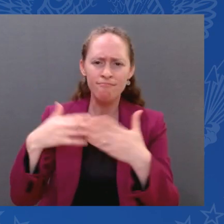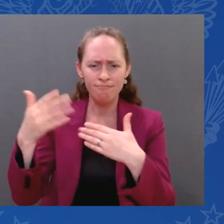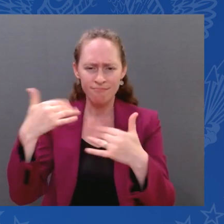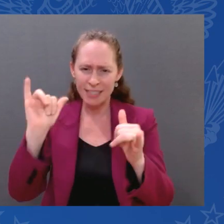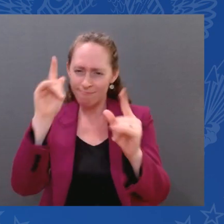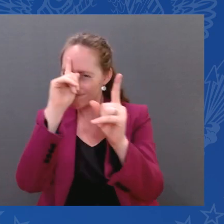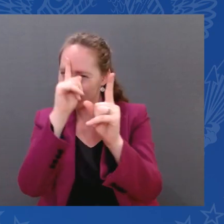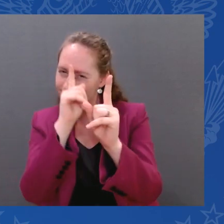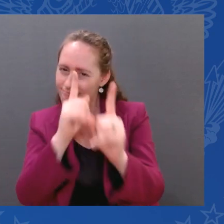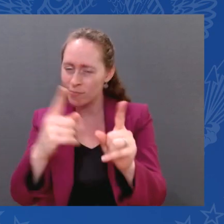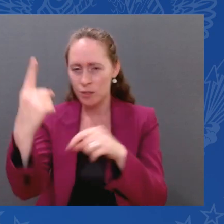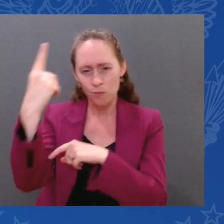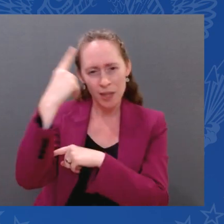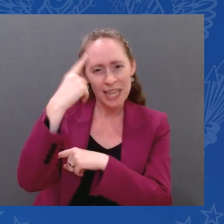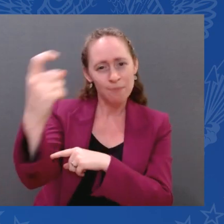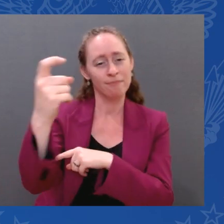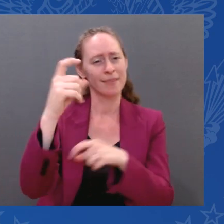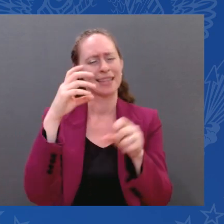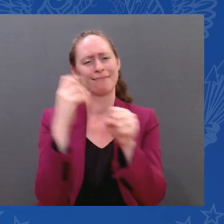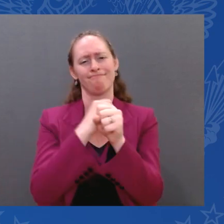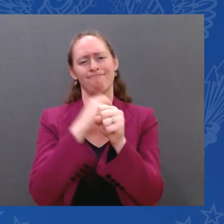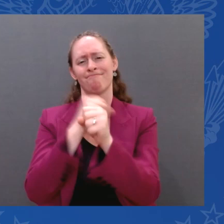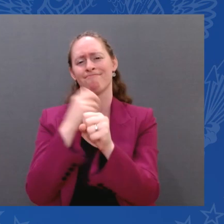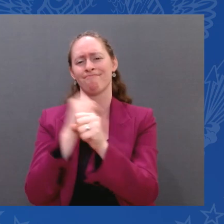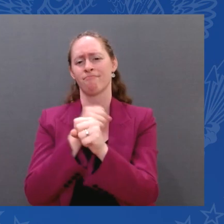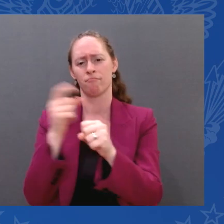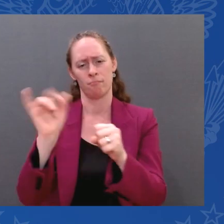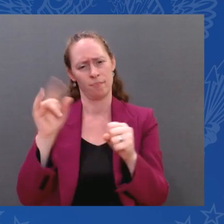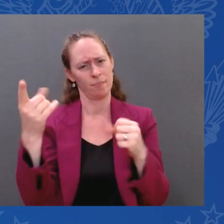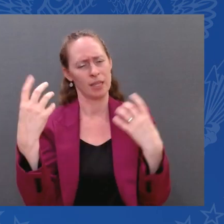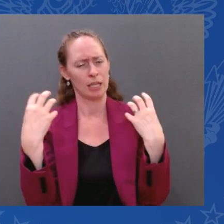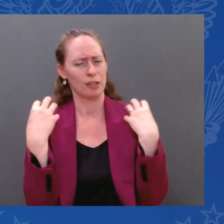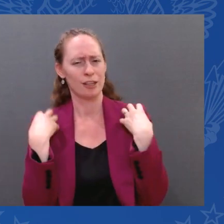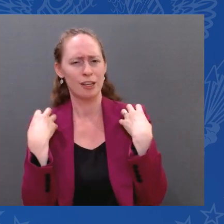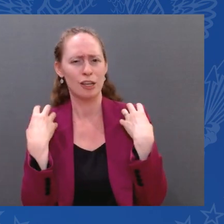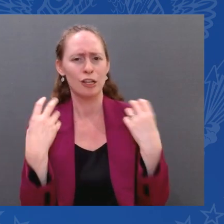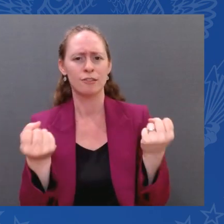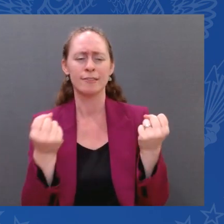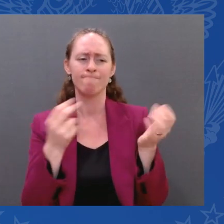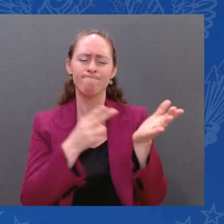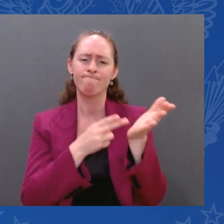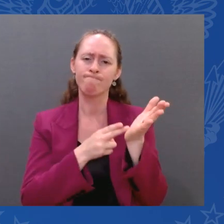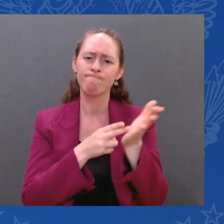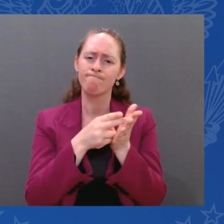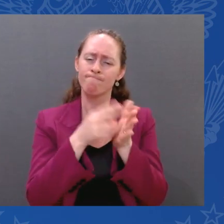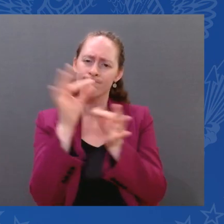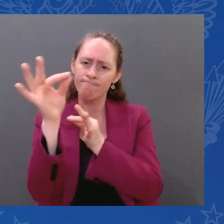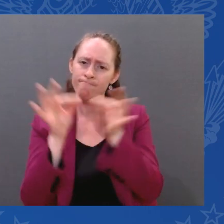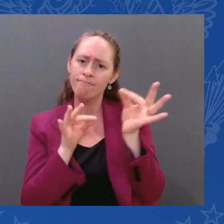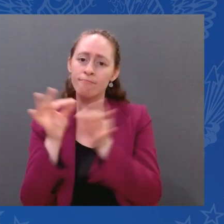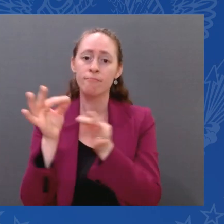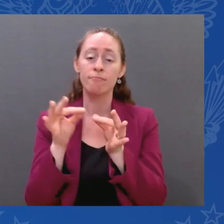she expands the legacy of our greatest champions who challenge the powerful and speak up for justice and the wellness of body and mind.